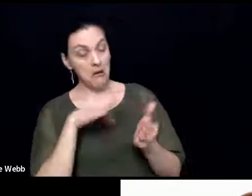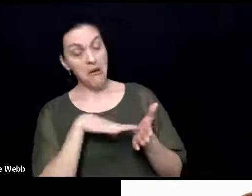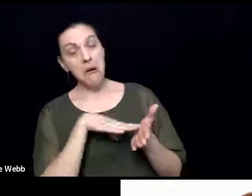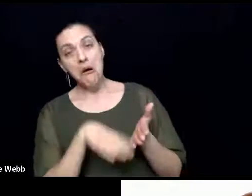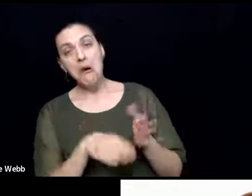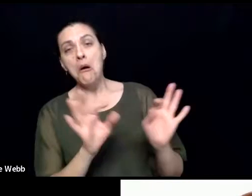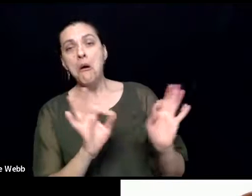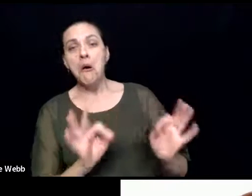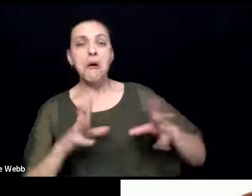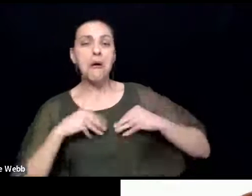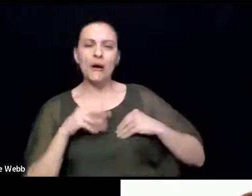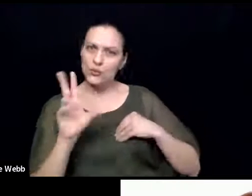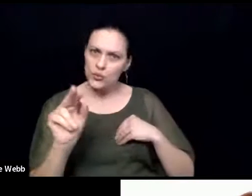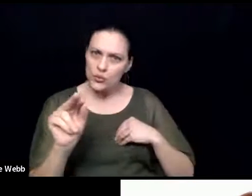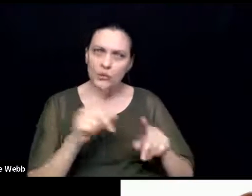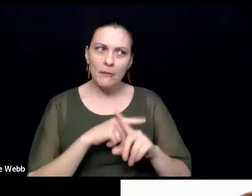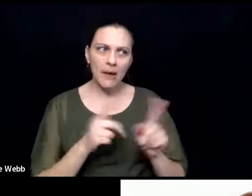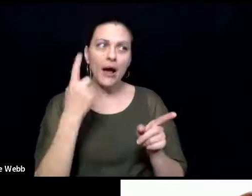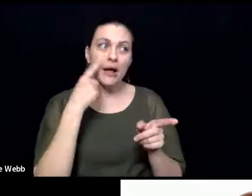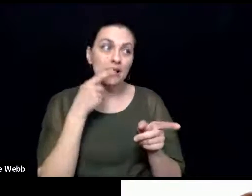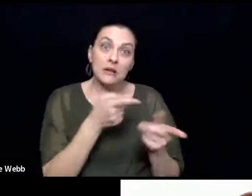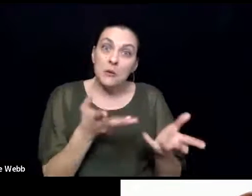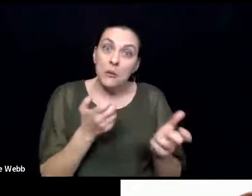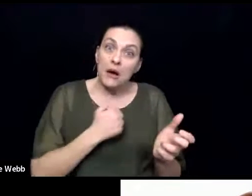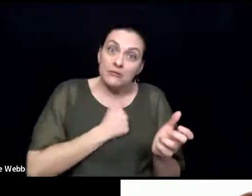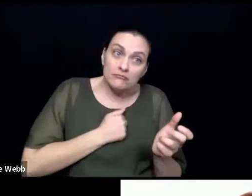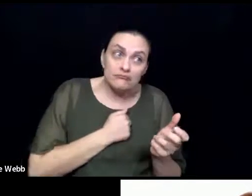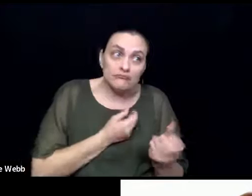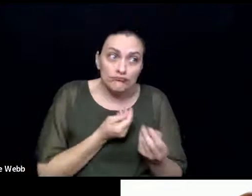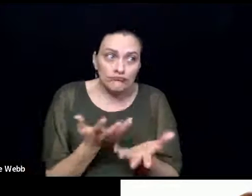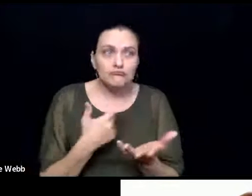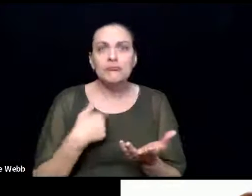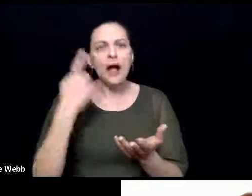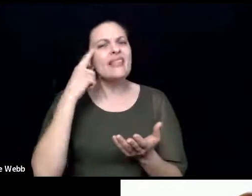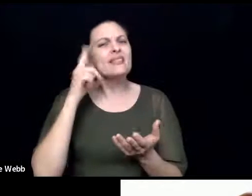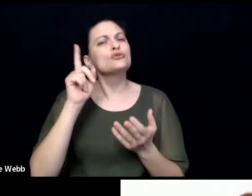want to ask for forgiveness. I think that was one of the requirements of the South African